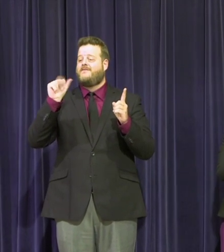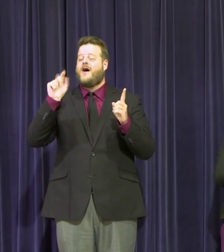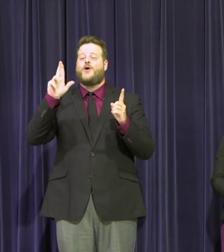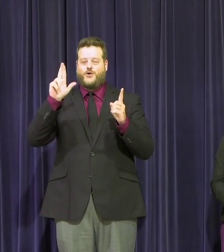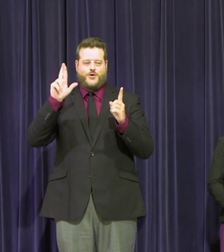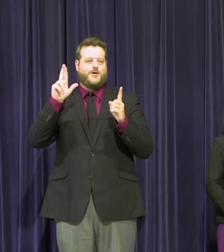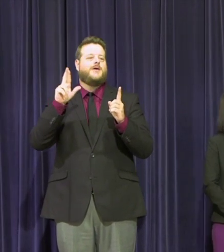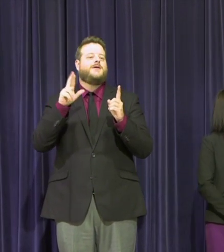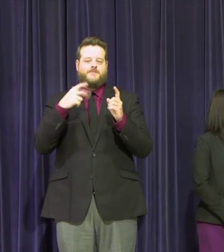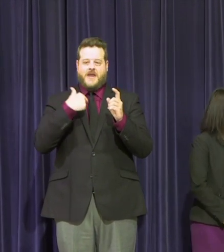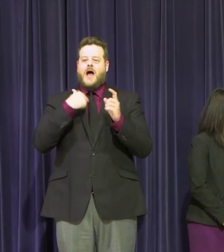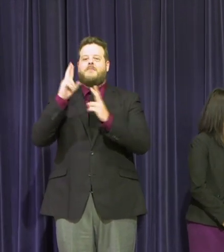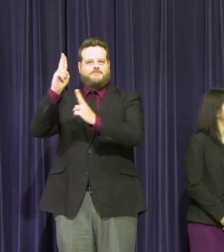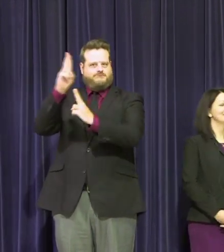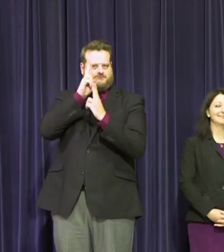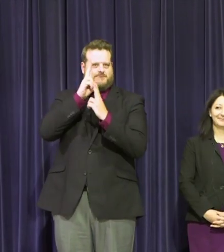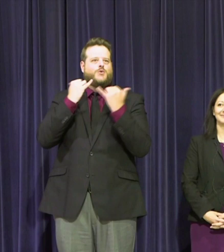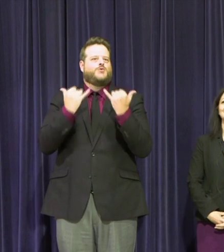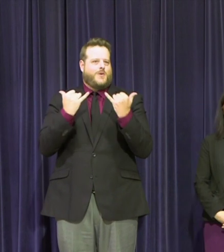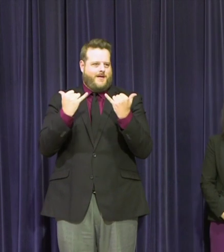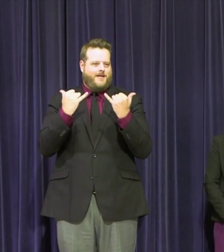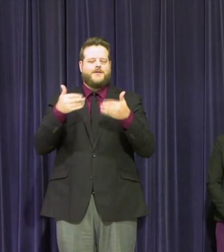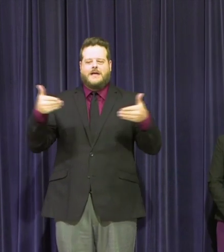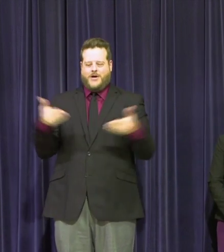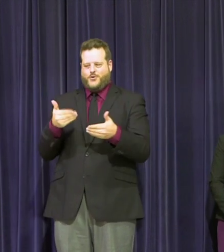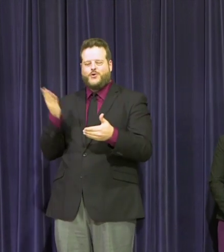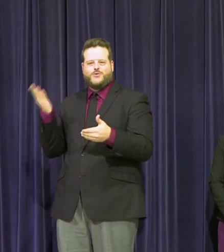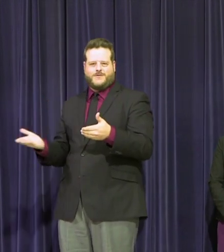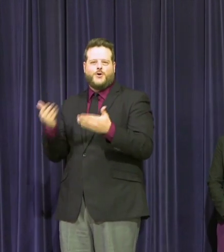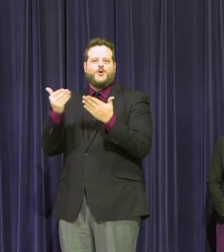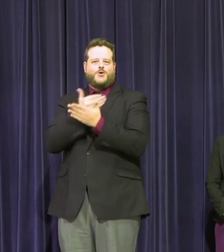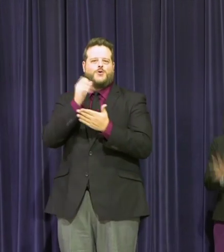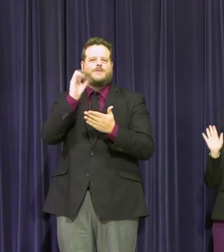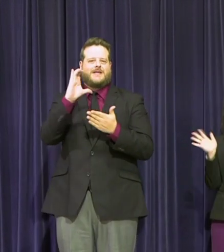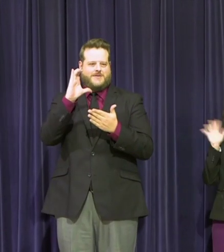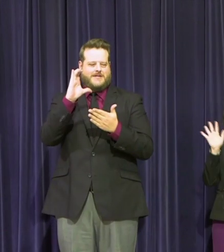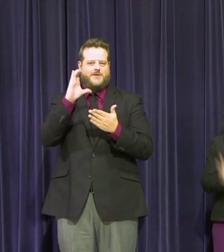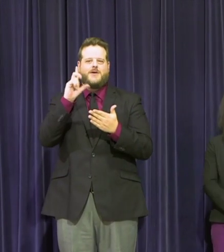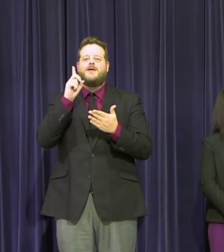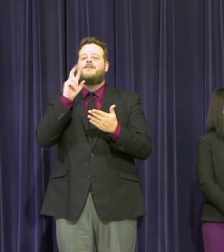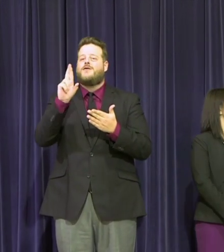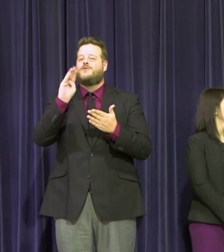I've been given the distinct honor to introduce you to our Secretary, Dr. Mandy Cohen who